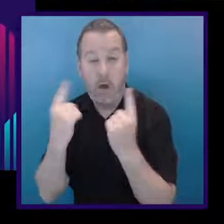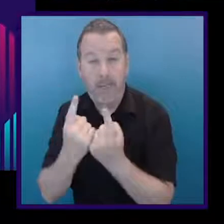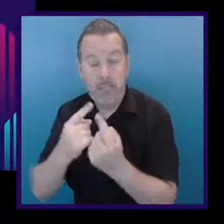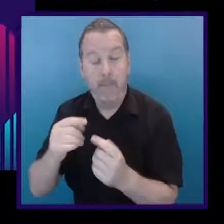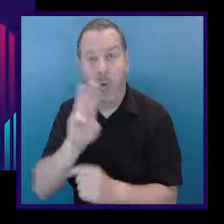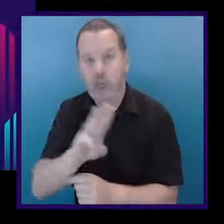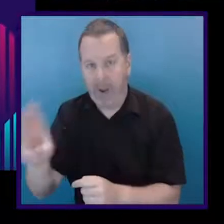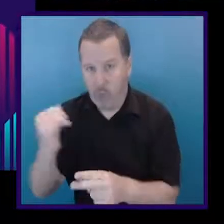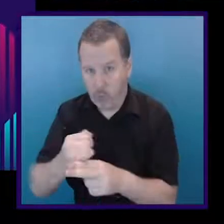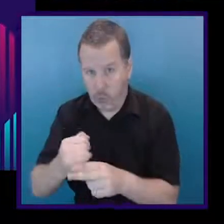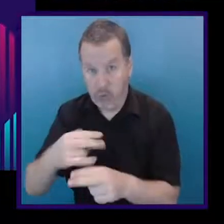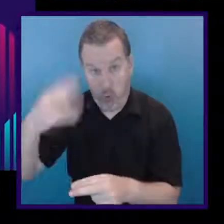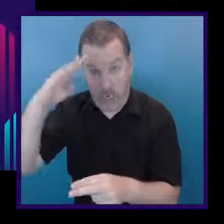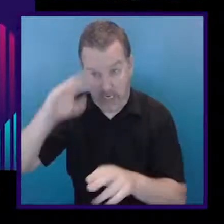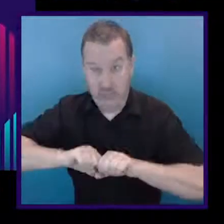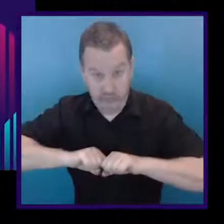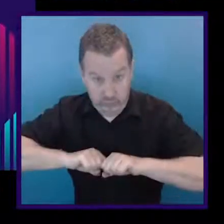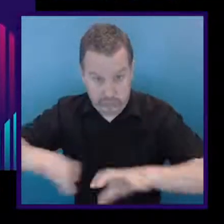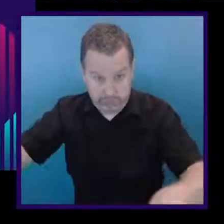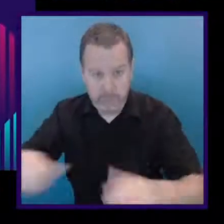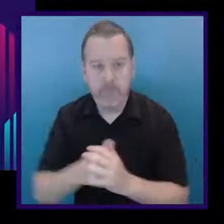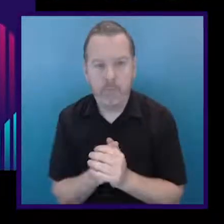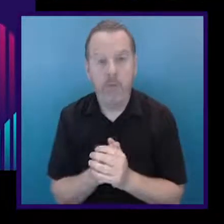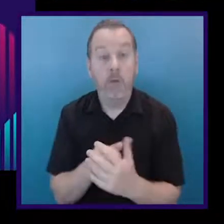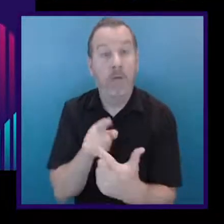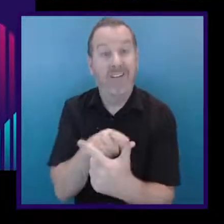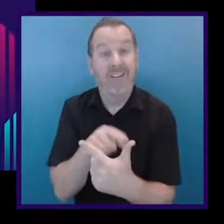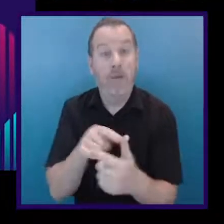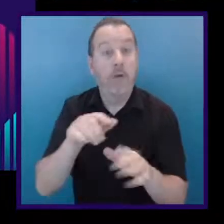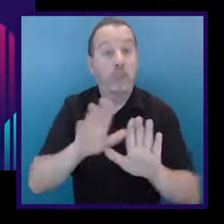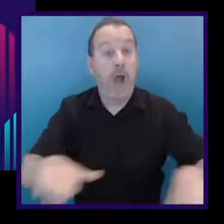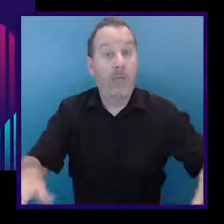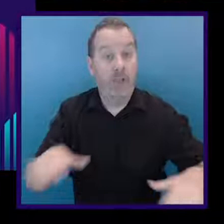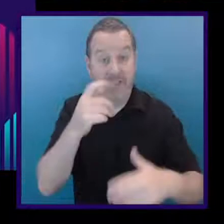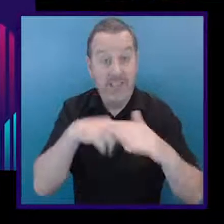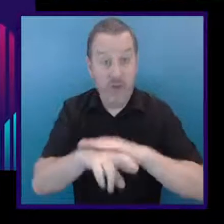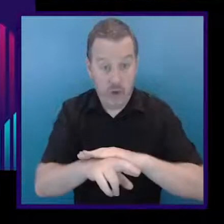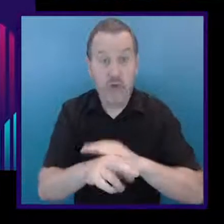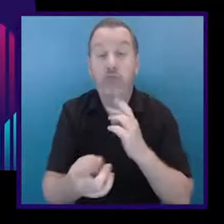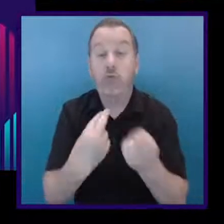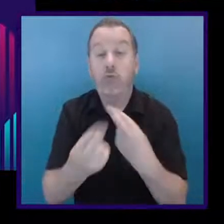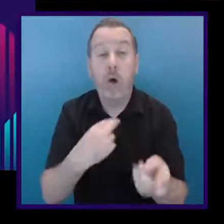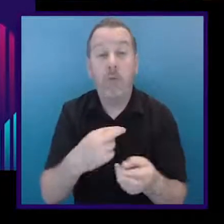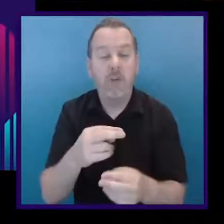We had a response rate of 15.3% for our primary survey, and that may seem relatively low in